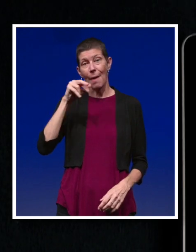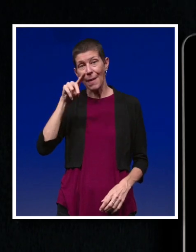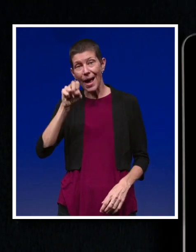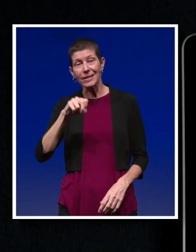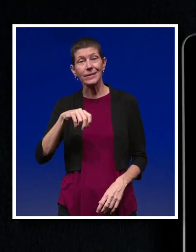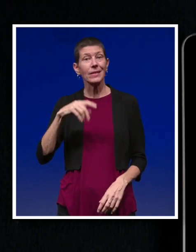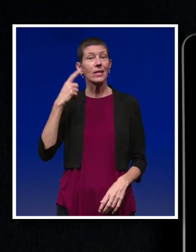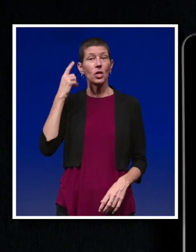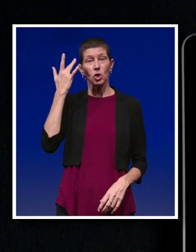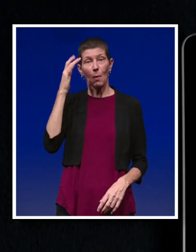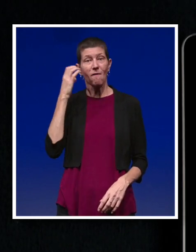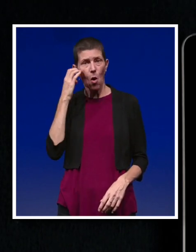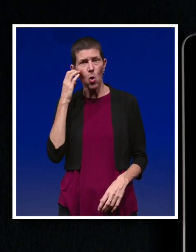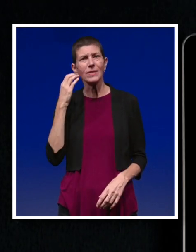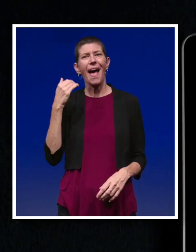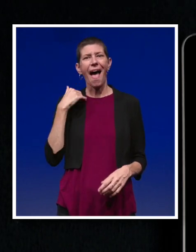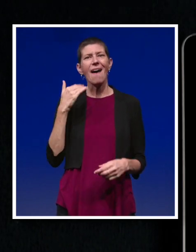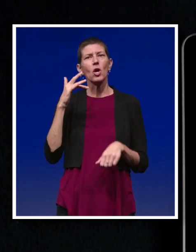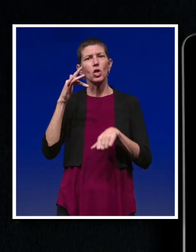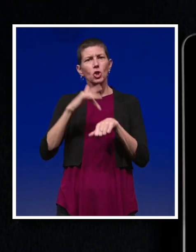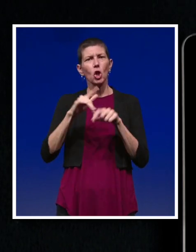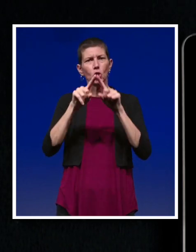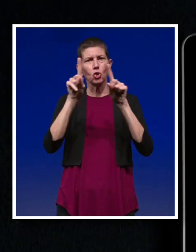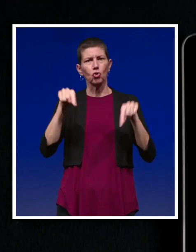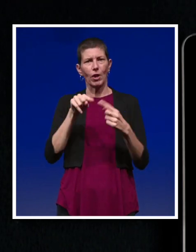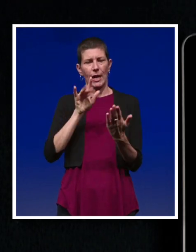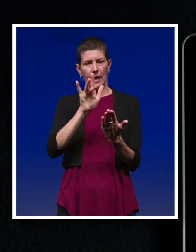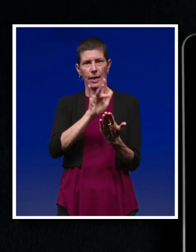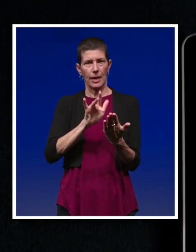Apple, iPads and smartphones are touch screen devices.